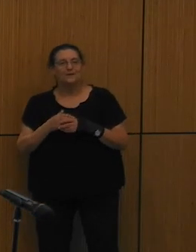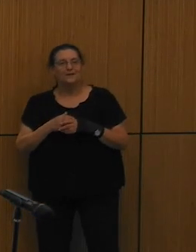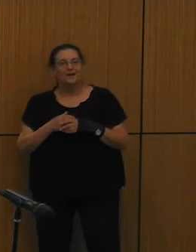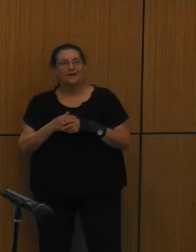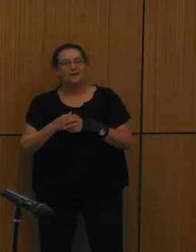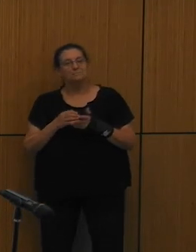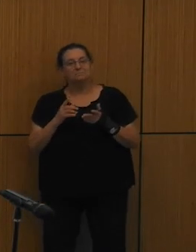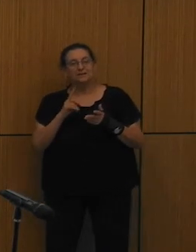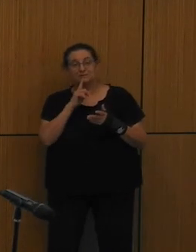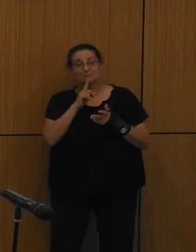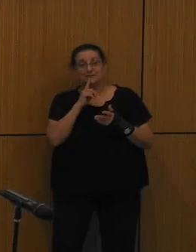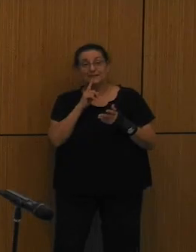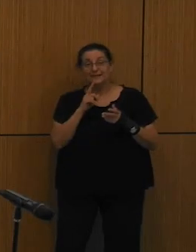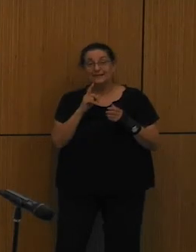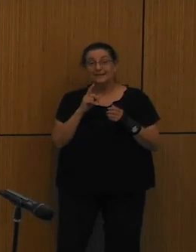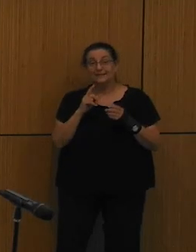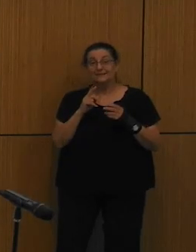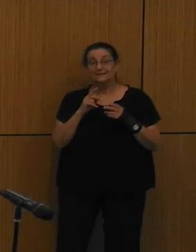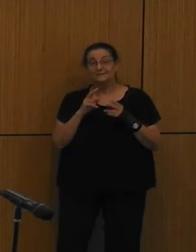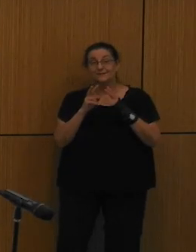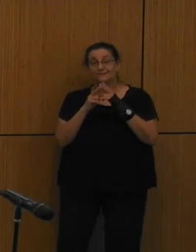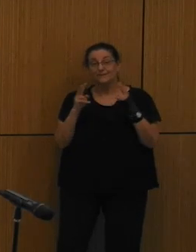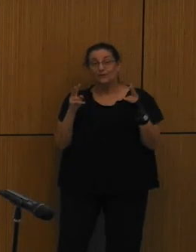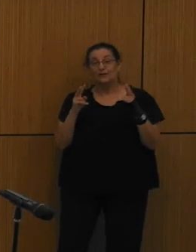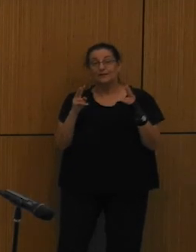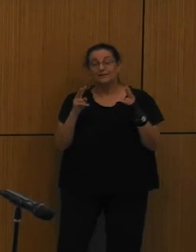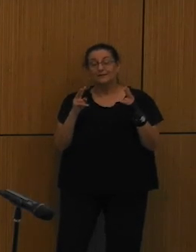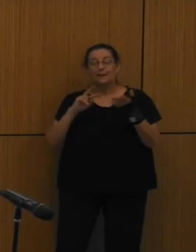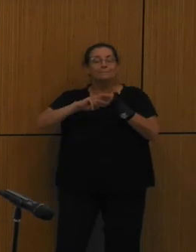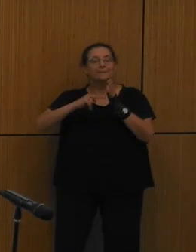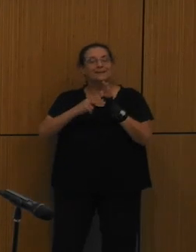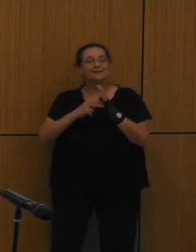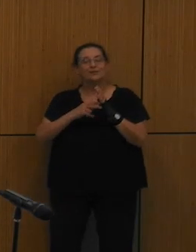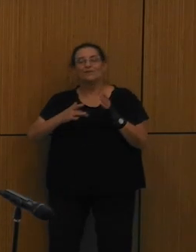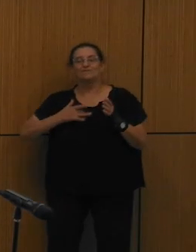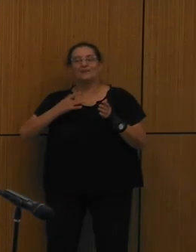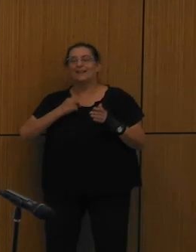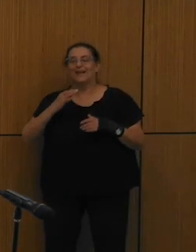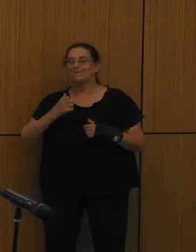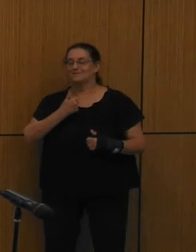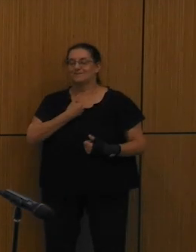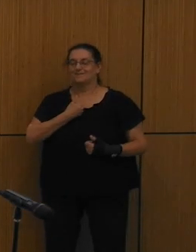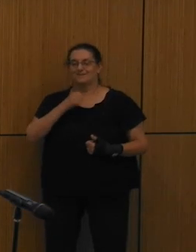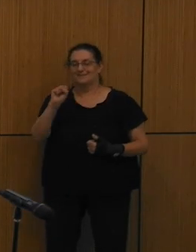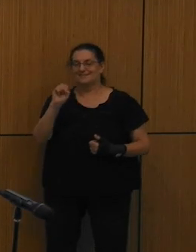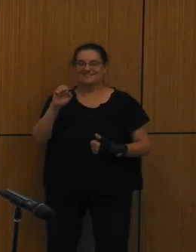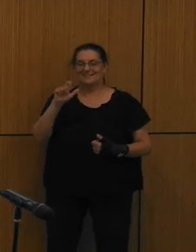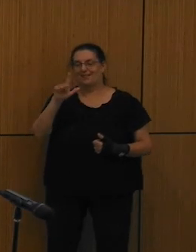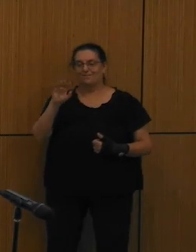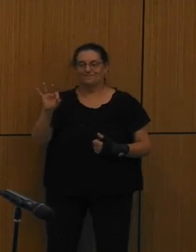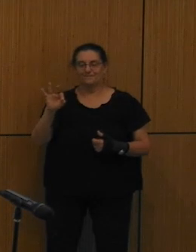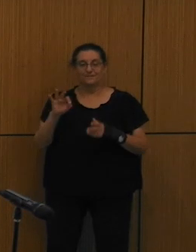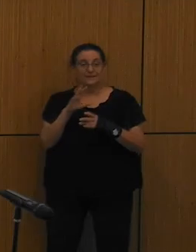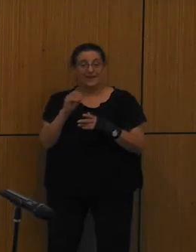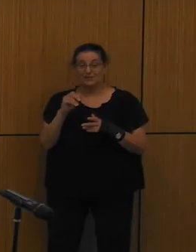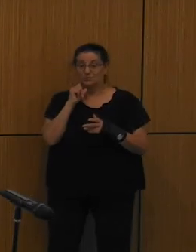It doesn't induce a very, kind of, like, meaningful sense of self, in a, in a very unique way. It's something that you don't normally get to see,